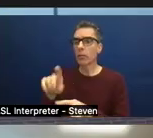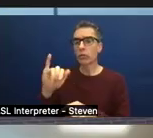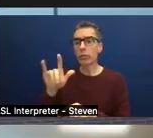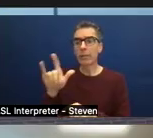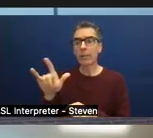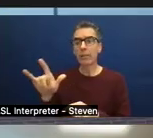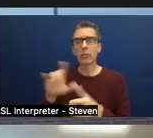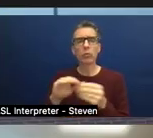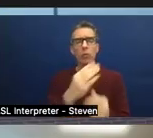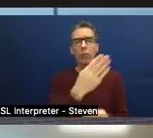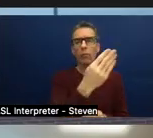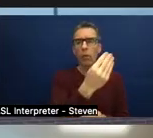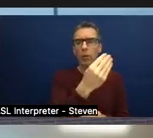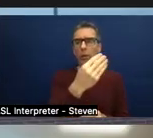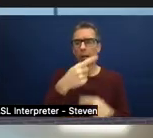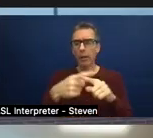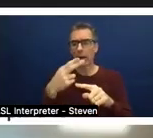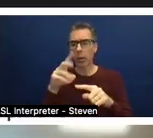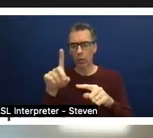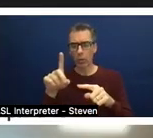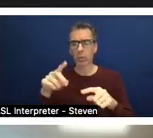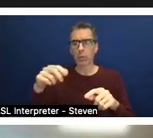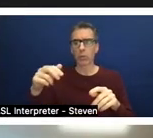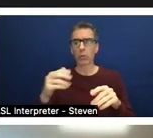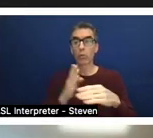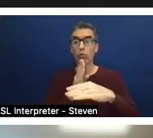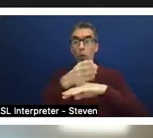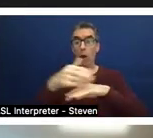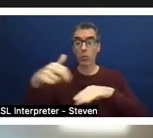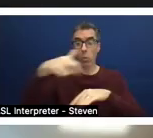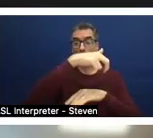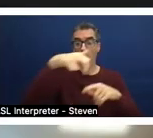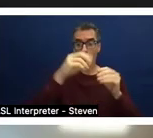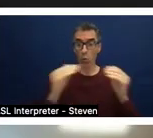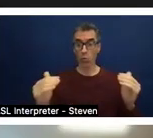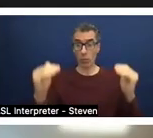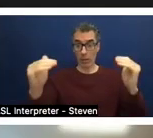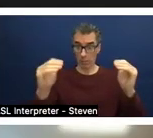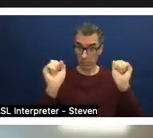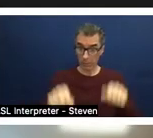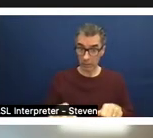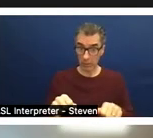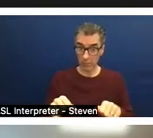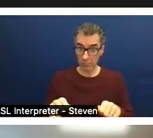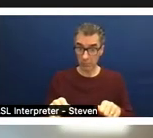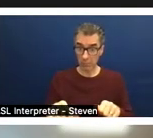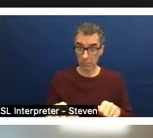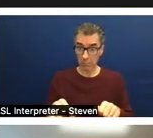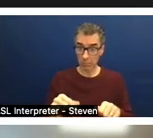and Howard raised crosswalks could that also be considered. Did we talk about that? Apologies if I missed that.